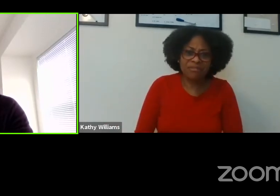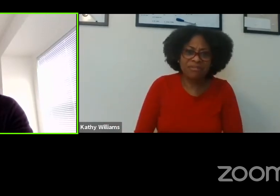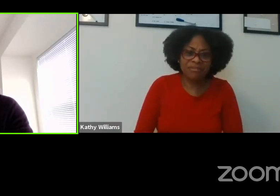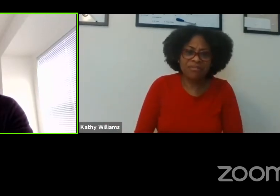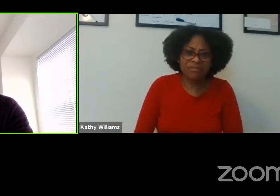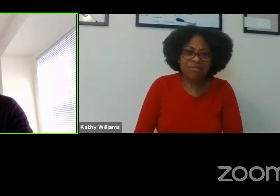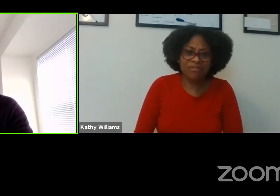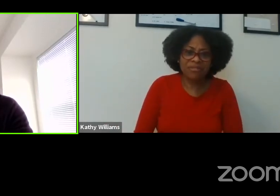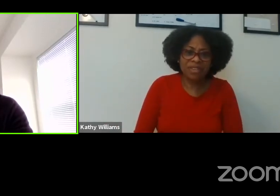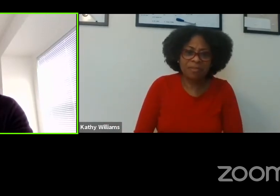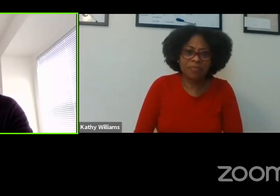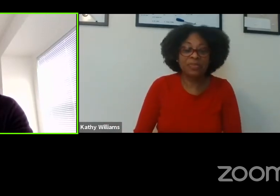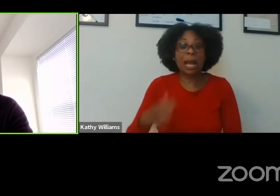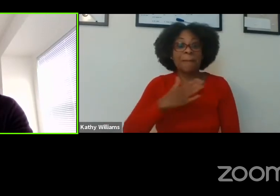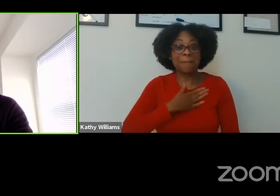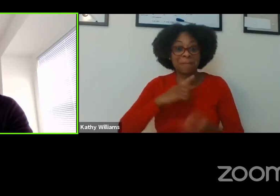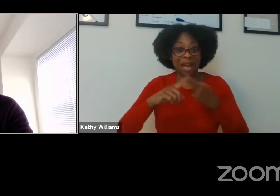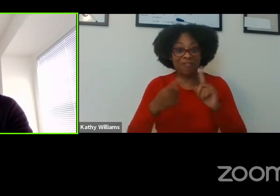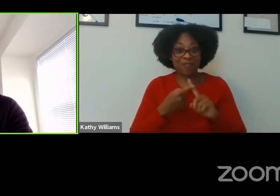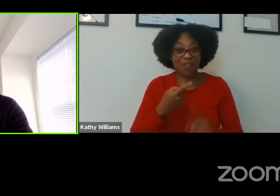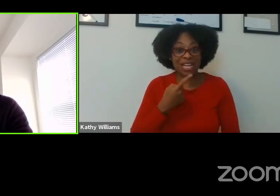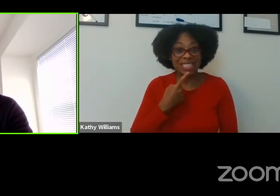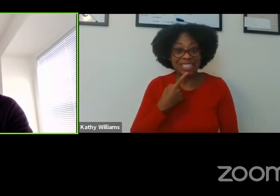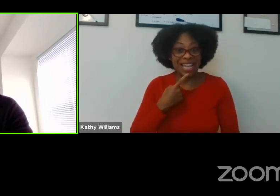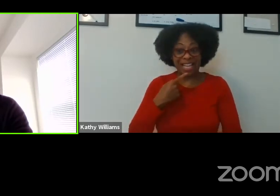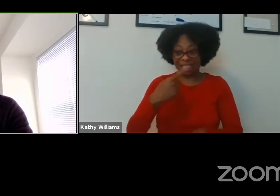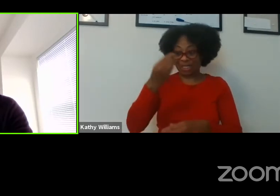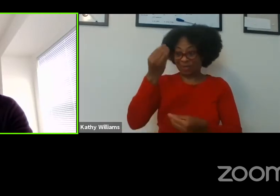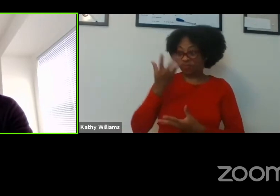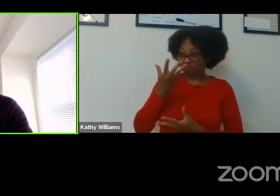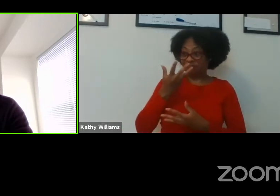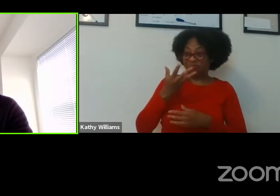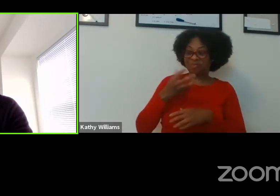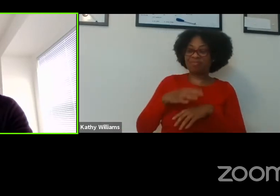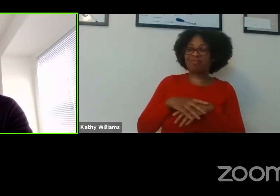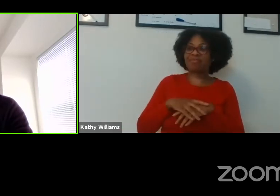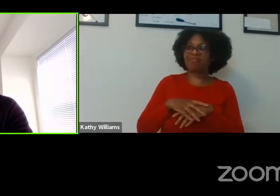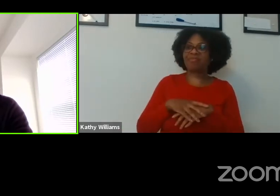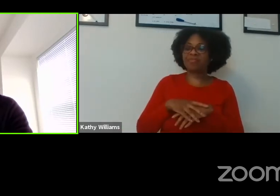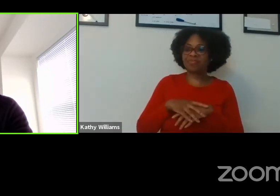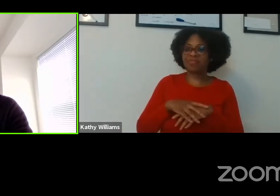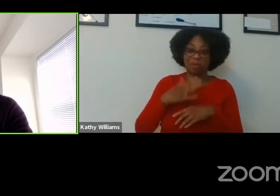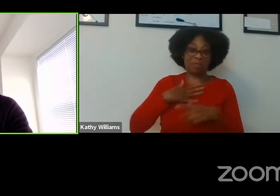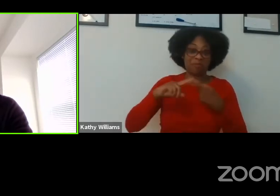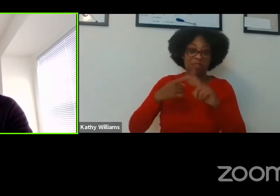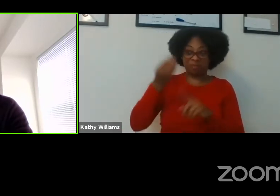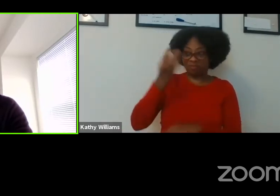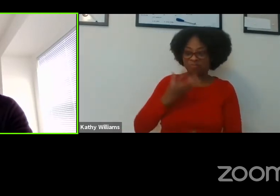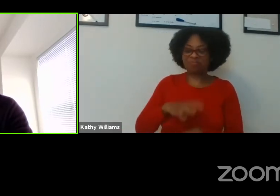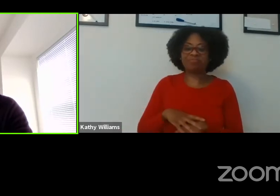And my friend said to me after the race, he said, Antoine,